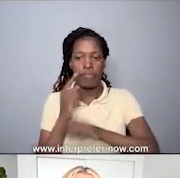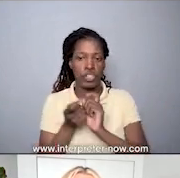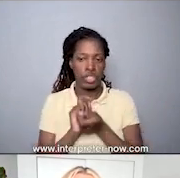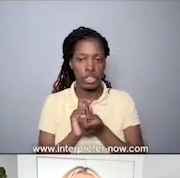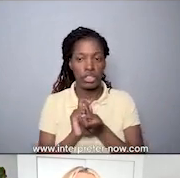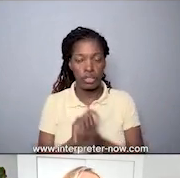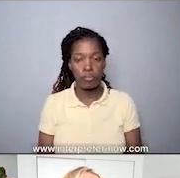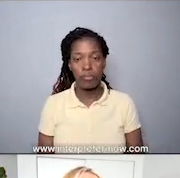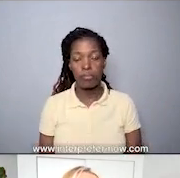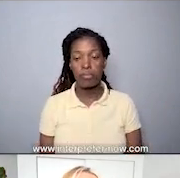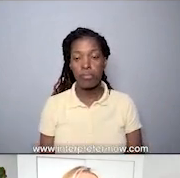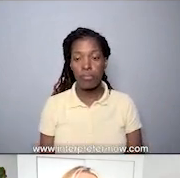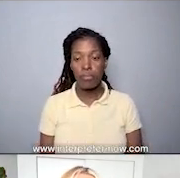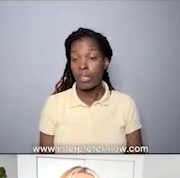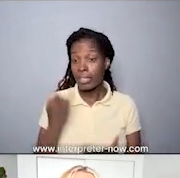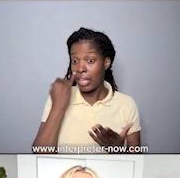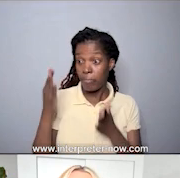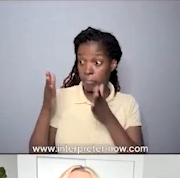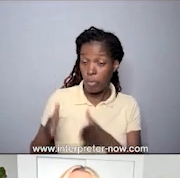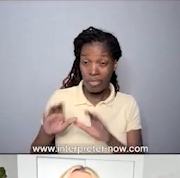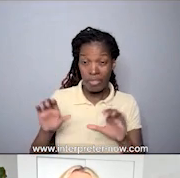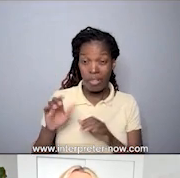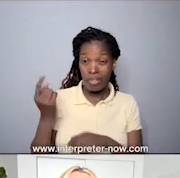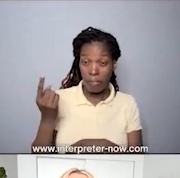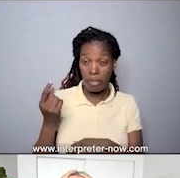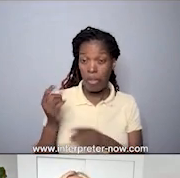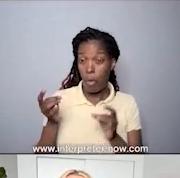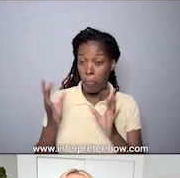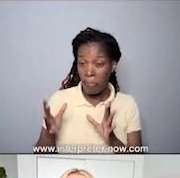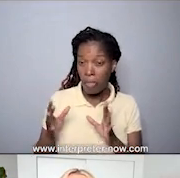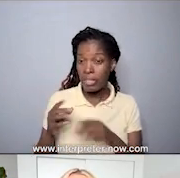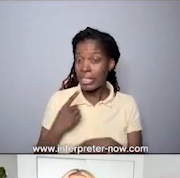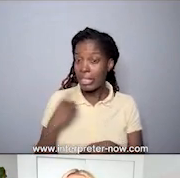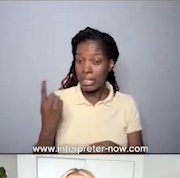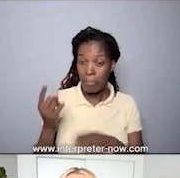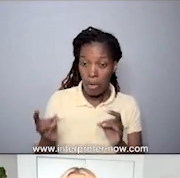So if somebody says or does something harmful, kindly let them know how and why it might